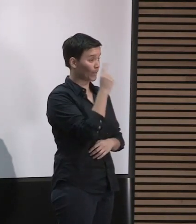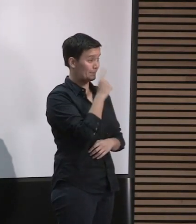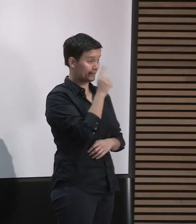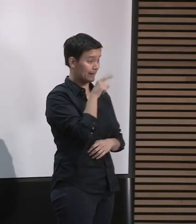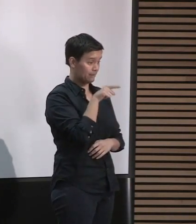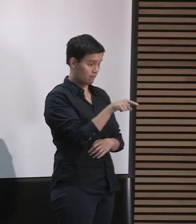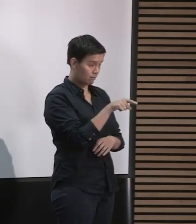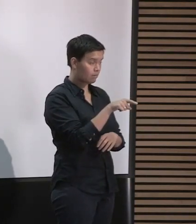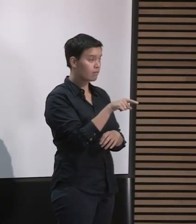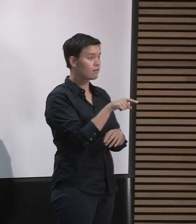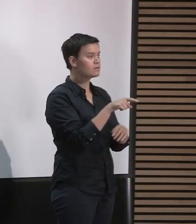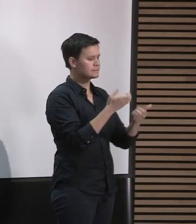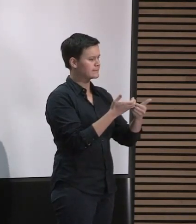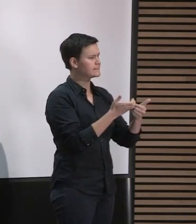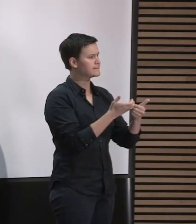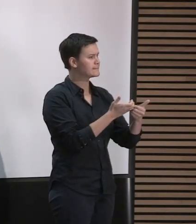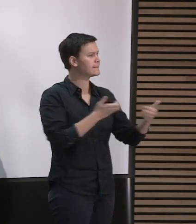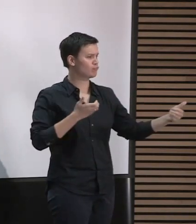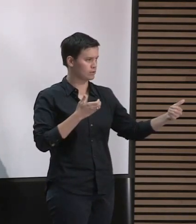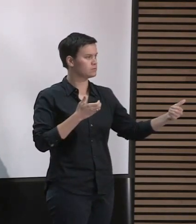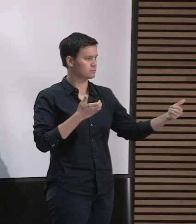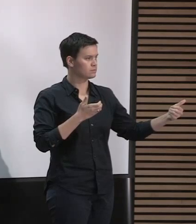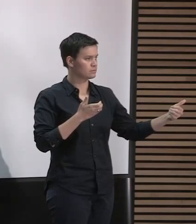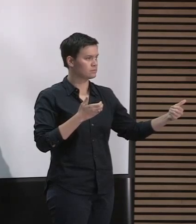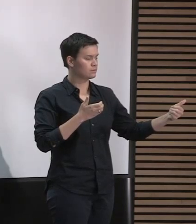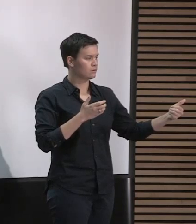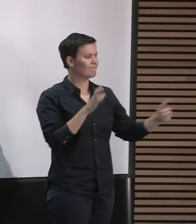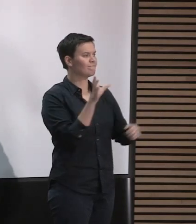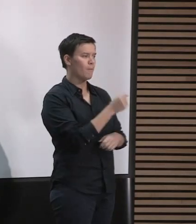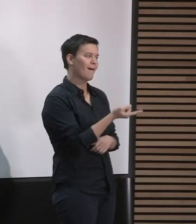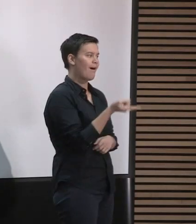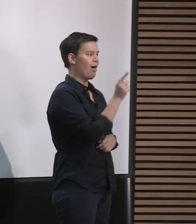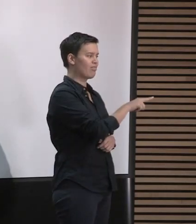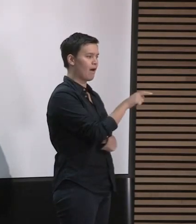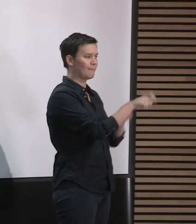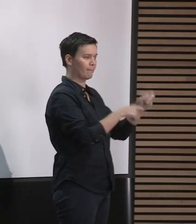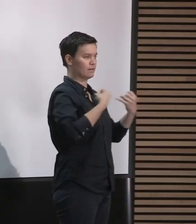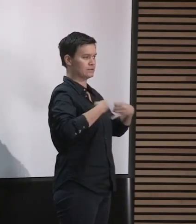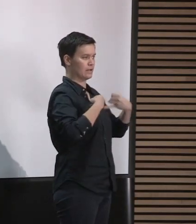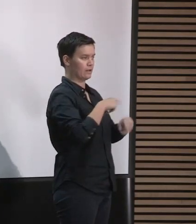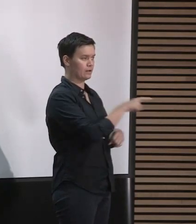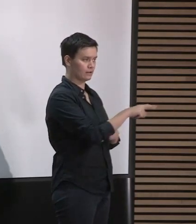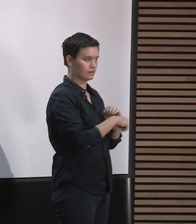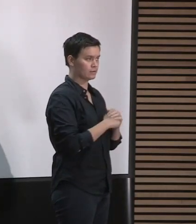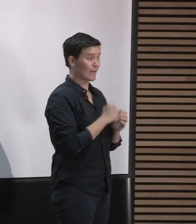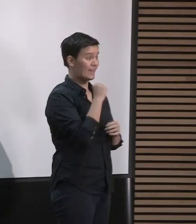people who are being cared for in hospital with COVID-19, they are isolated and are being very carefully managed